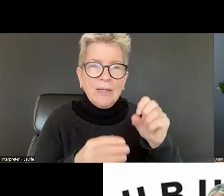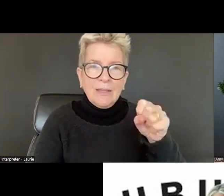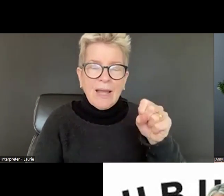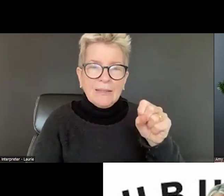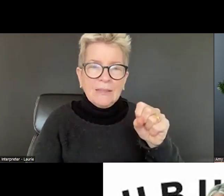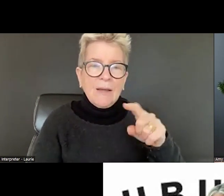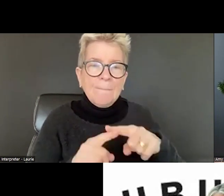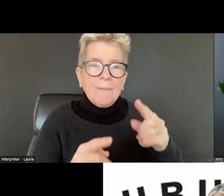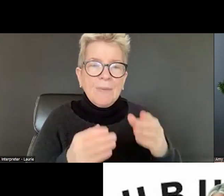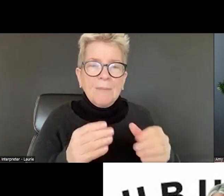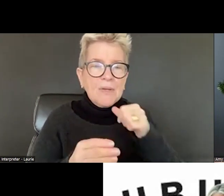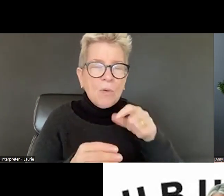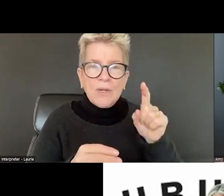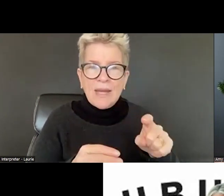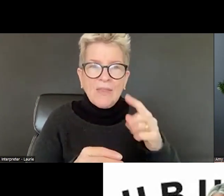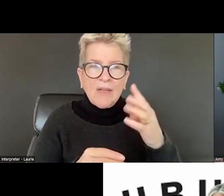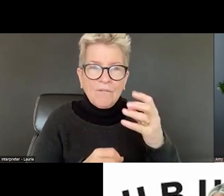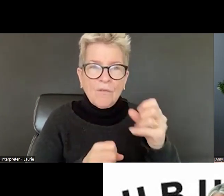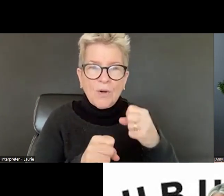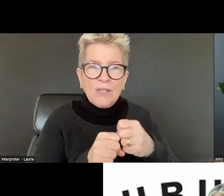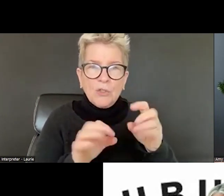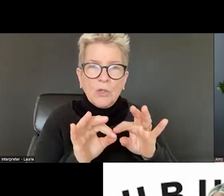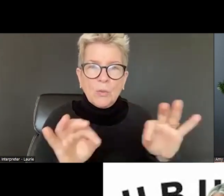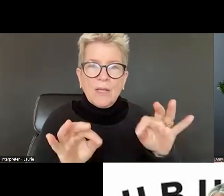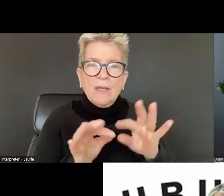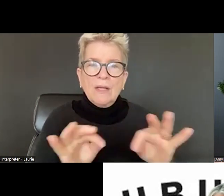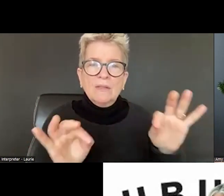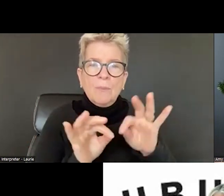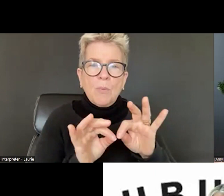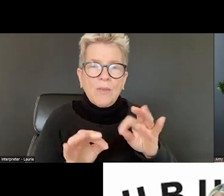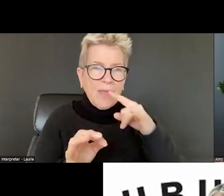four-year degree and we need to we need to make sure that our kids know that a four-year college